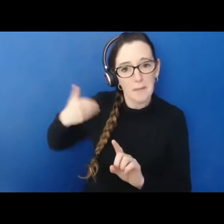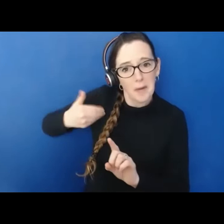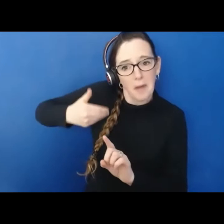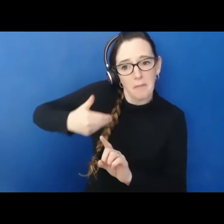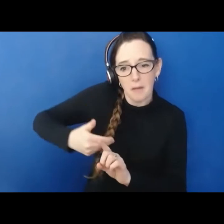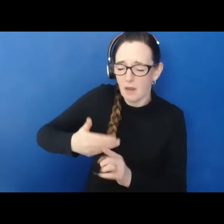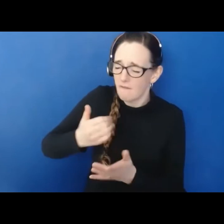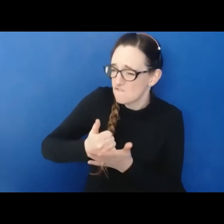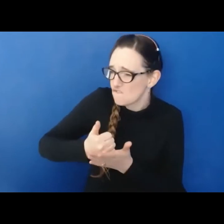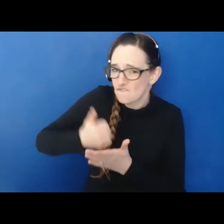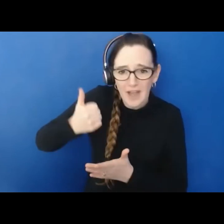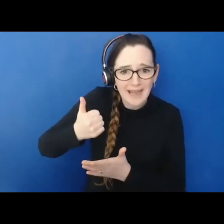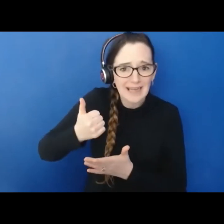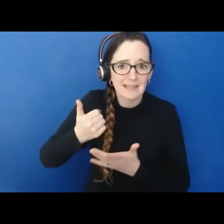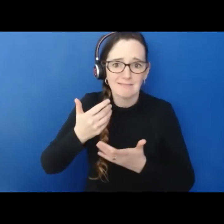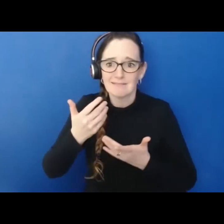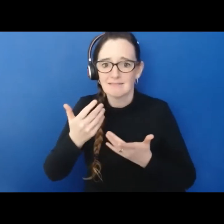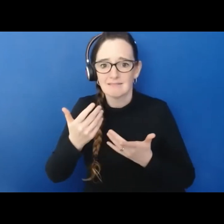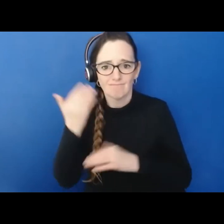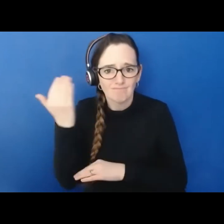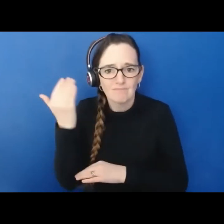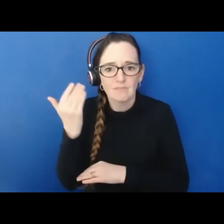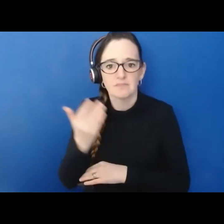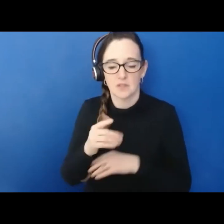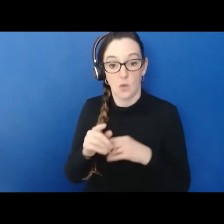the following questions: Who has agency?